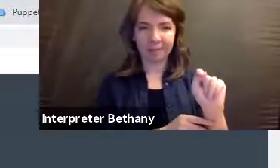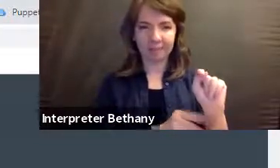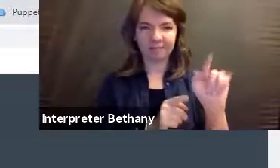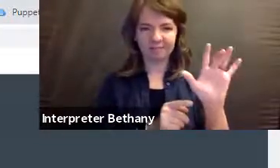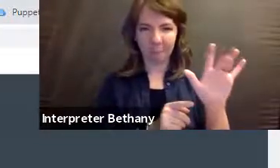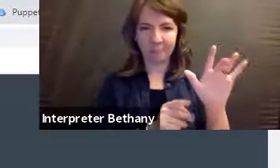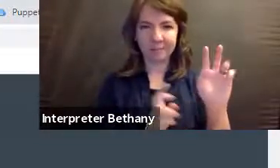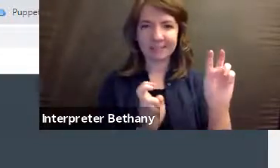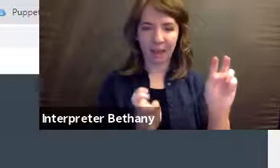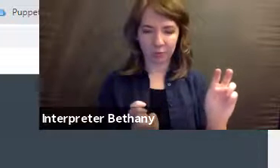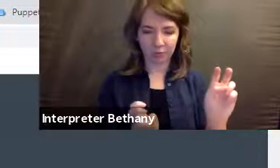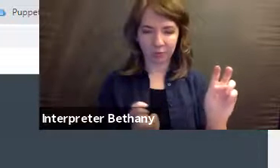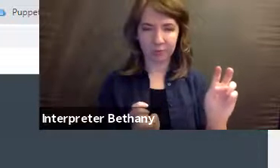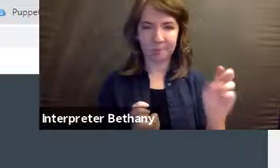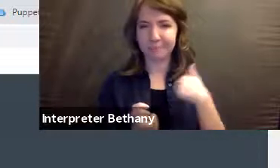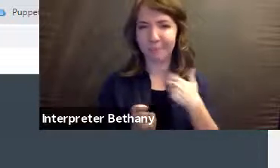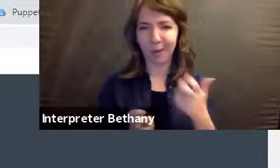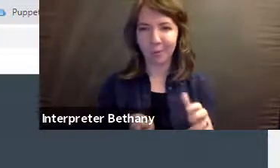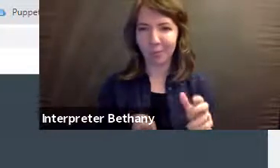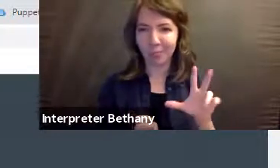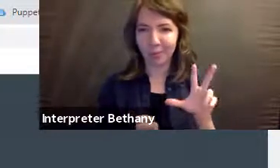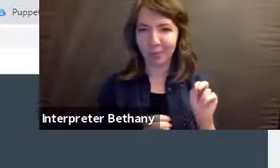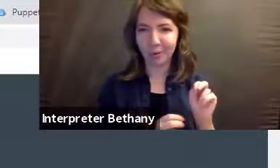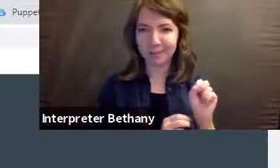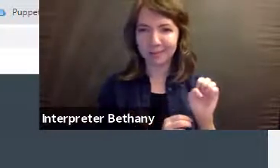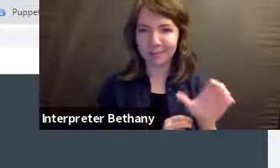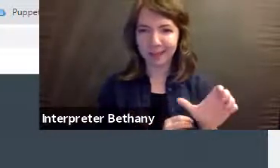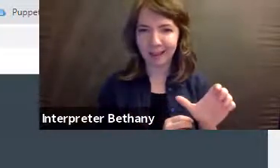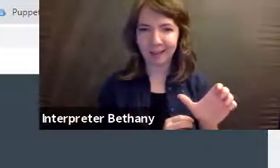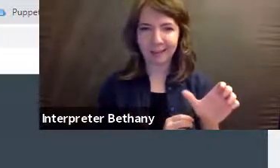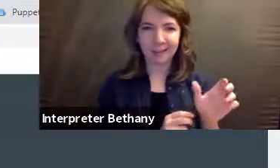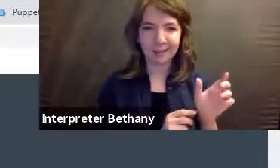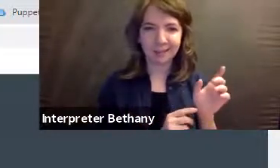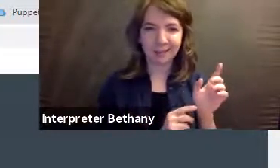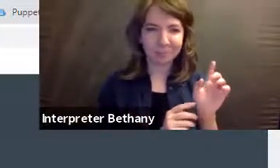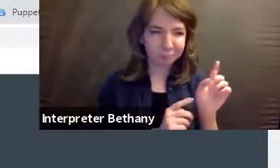Linda Kobashigawa: A you know 32nd clip from Chernobyl, I want the entire series or film.